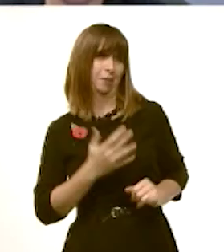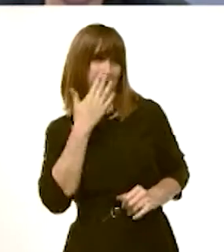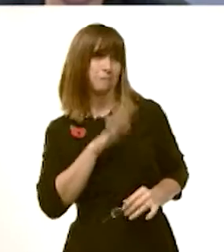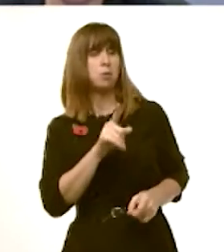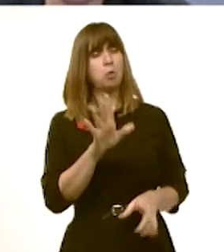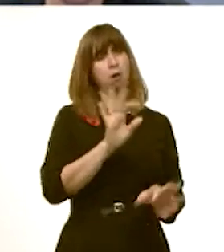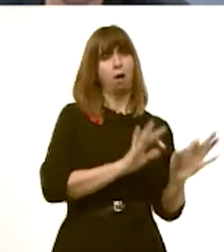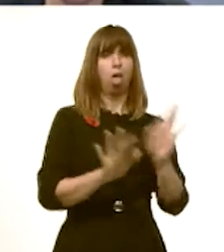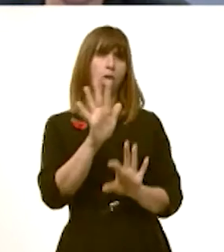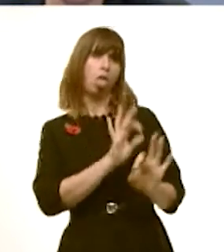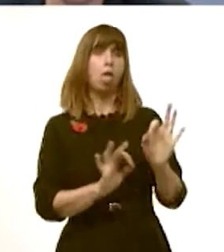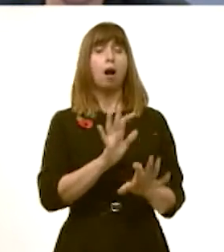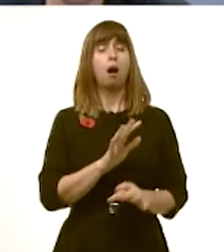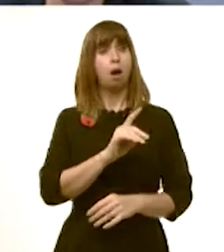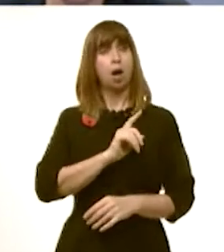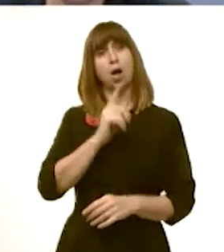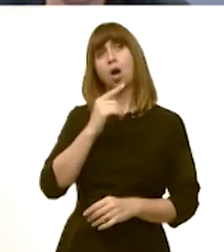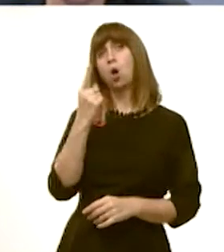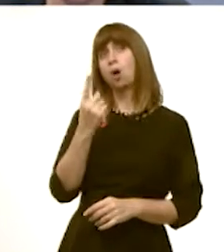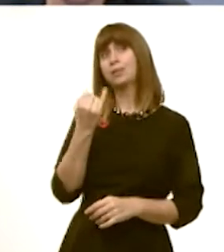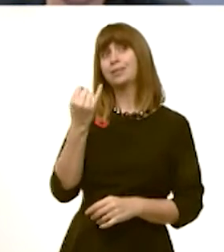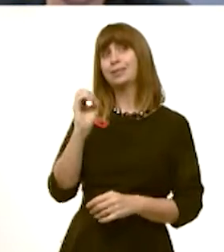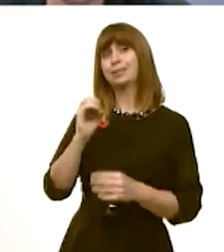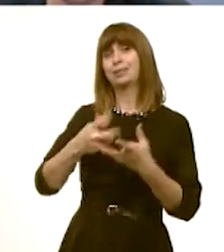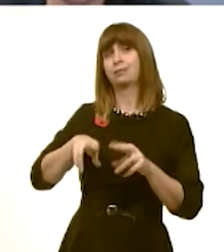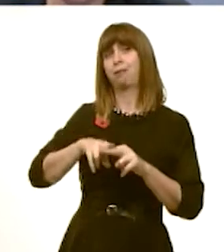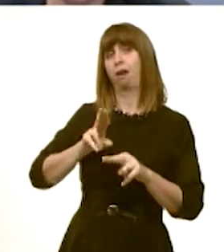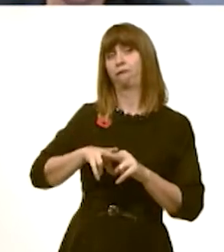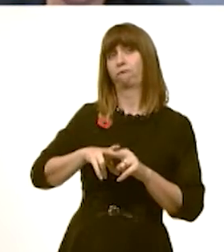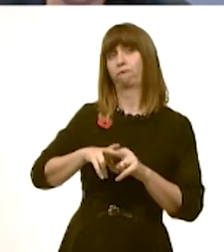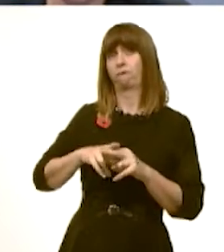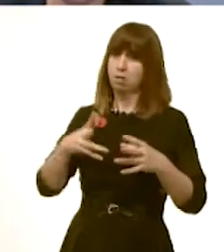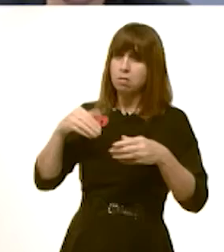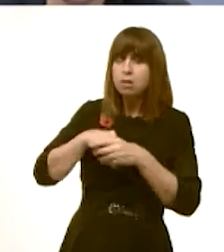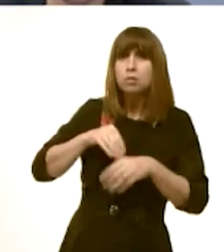that 160 staff members were working on this project from within her department.